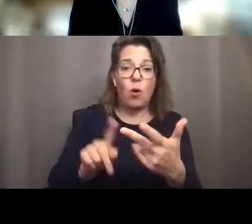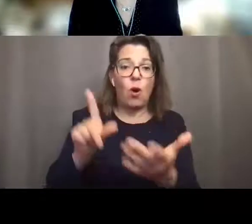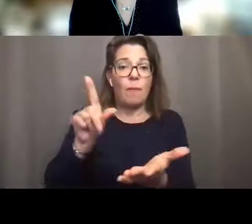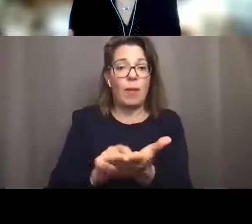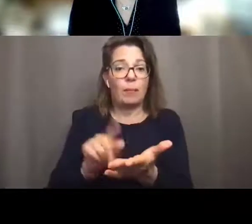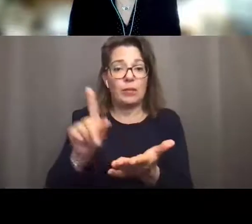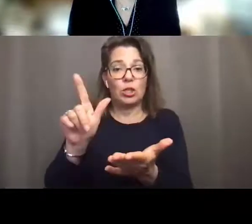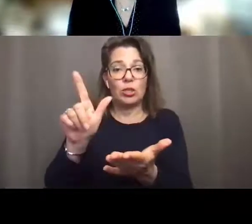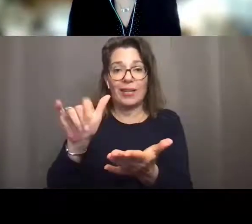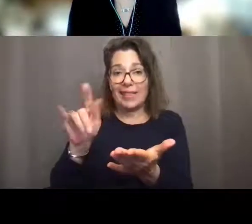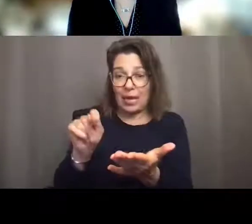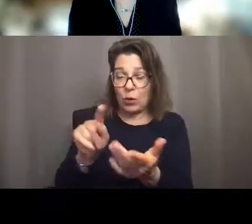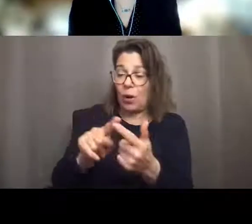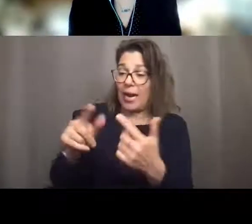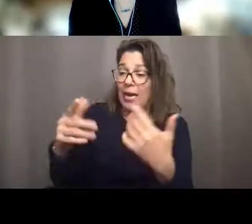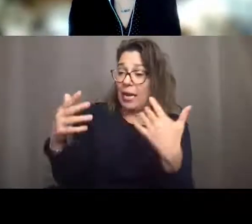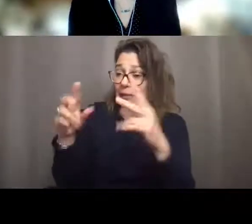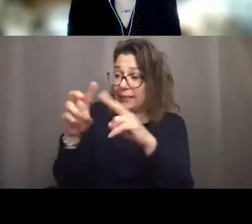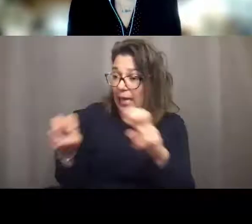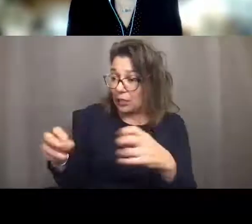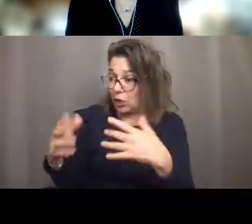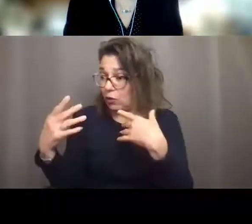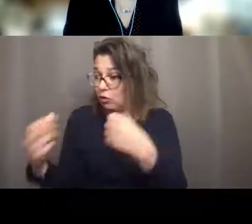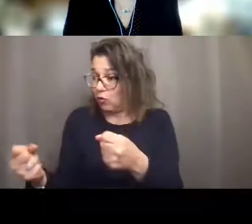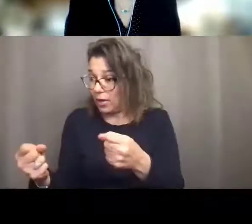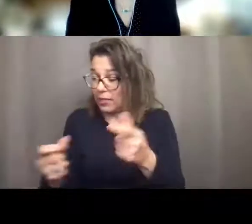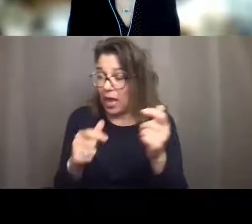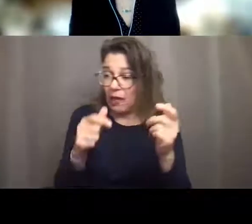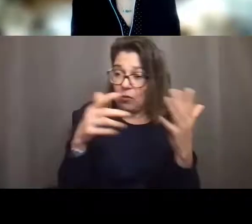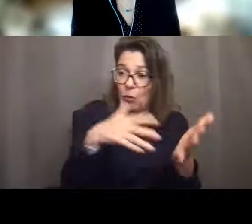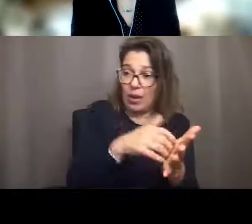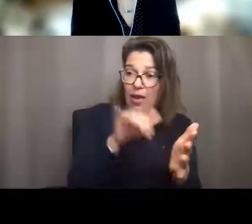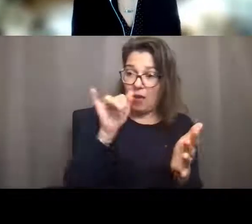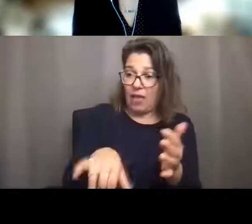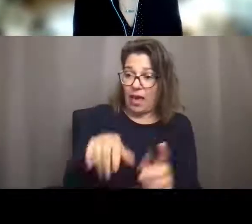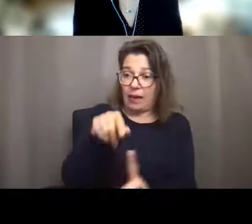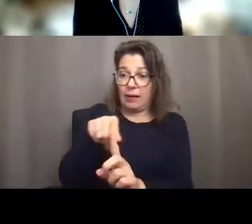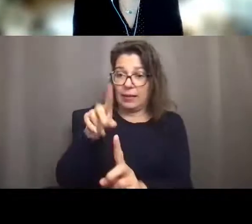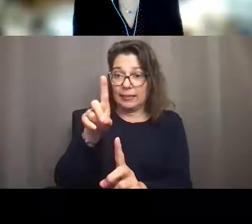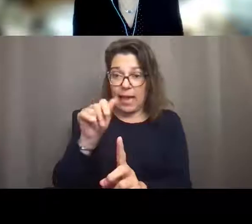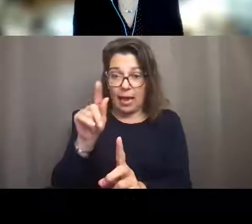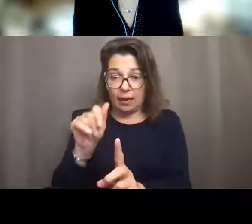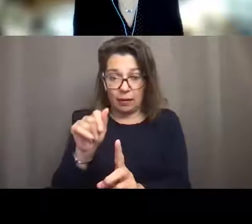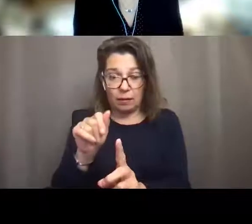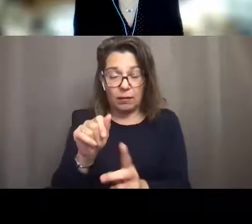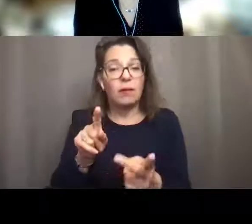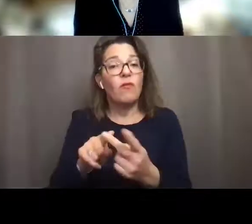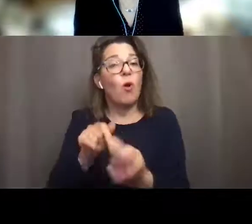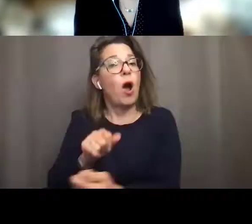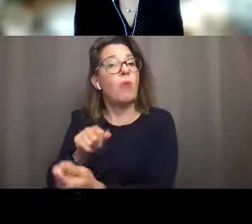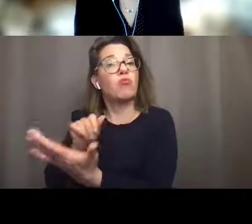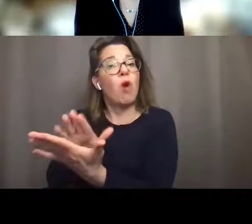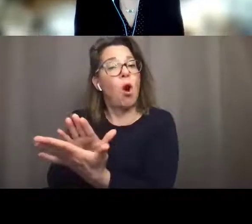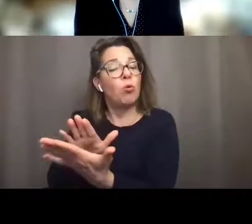the strength and weaknesses of that data. And then under approach, we ask you to describe plans